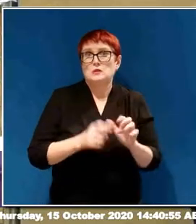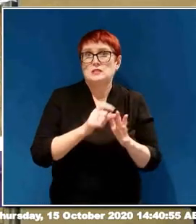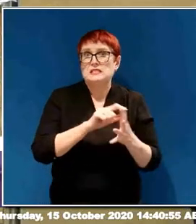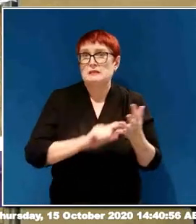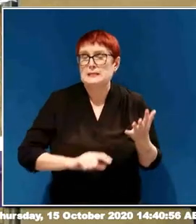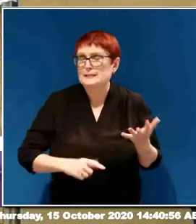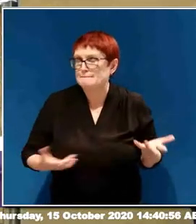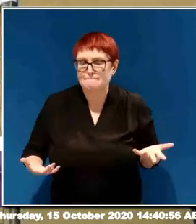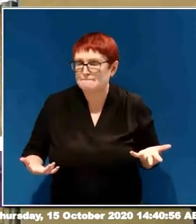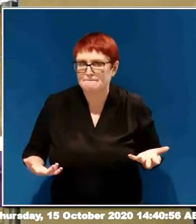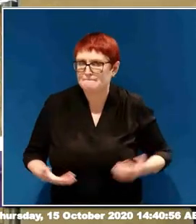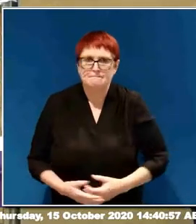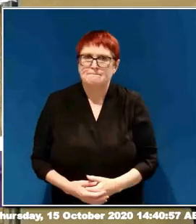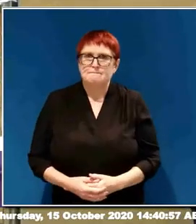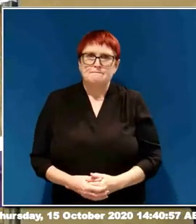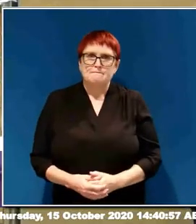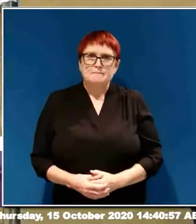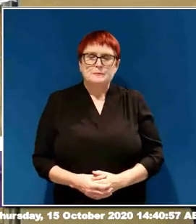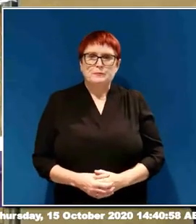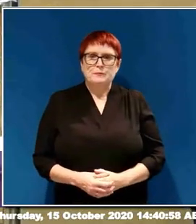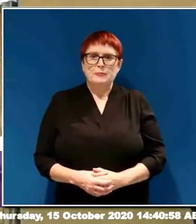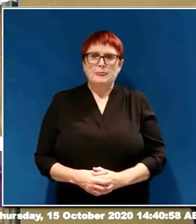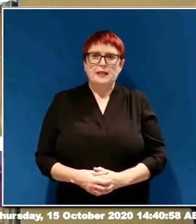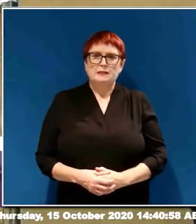So what about students, in your experience, students with complex